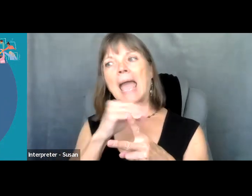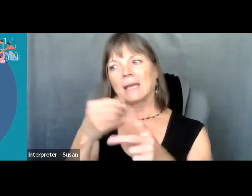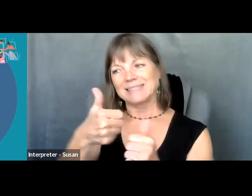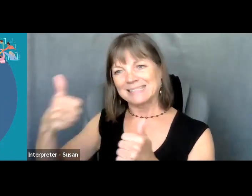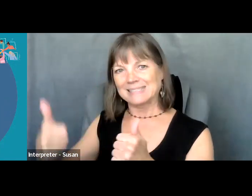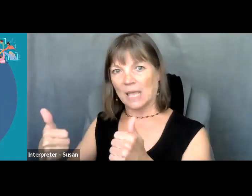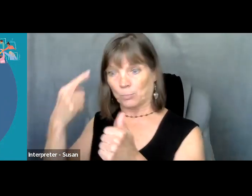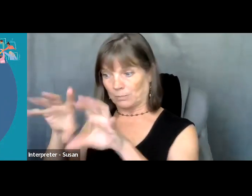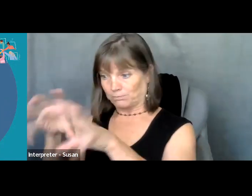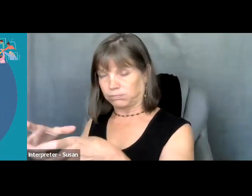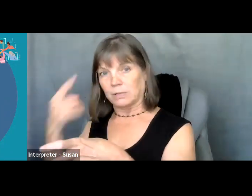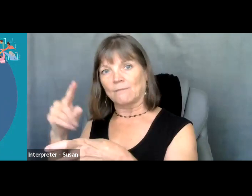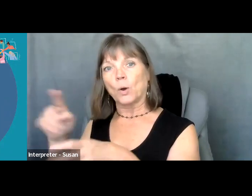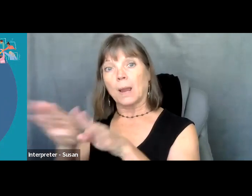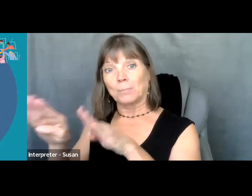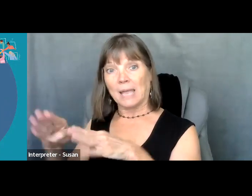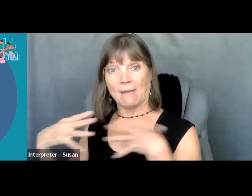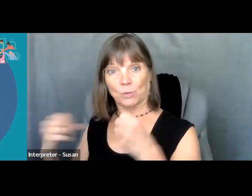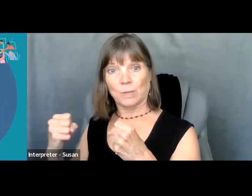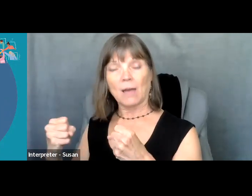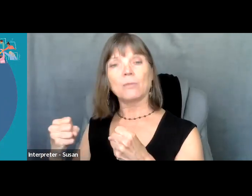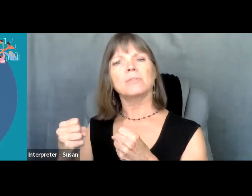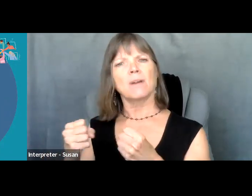Kelly Crosbie (she/her): A lot of those were funded which is truly extraordinary,